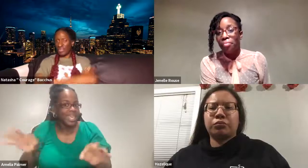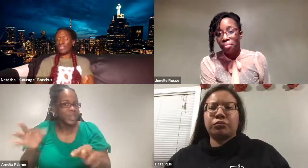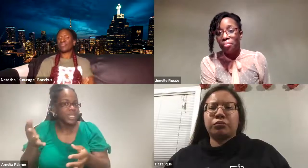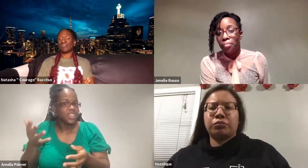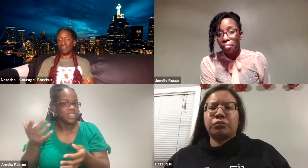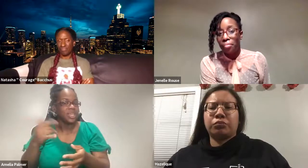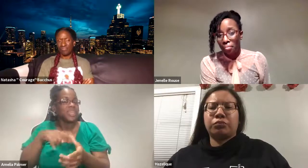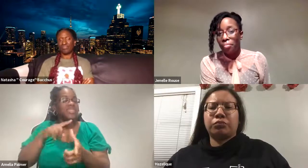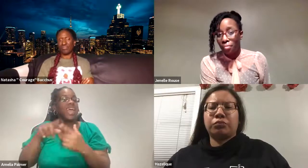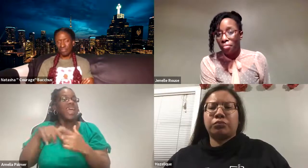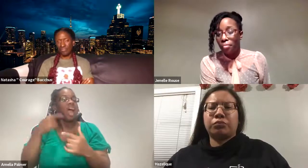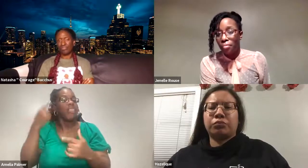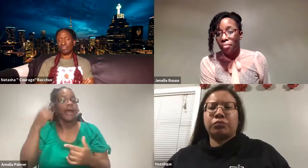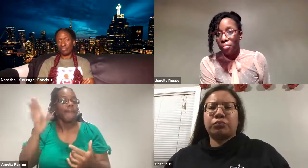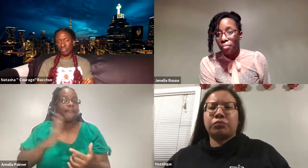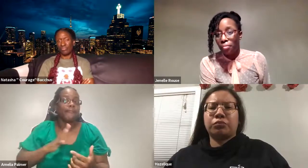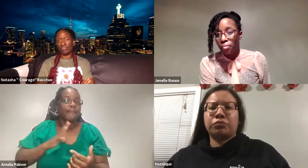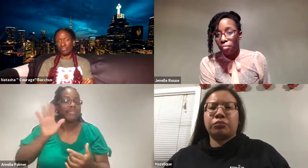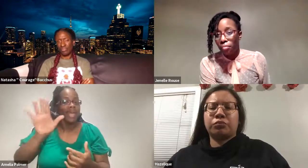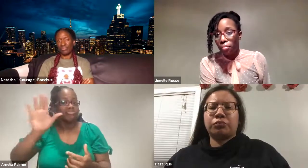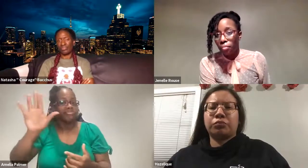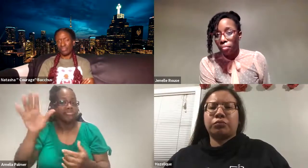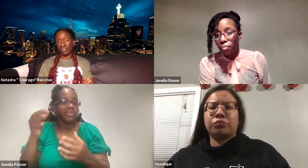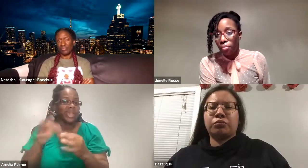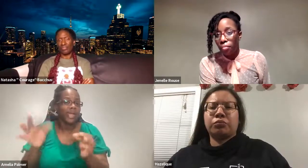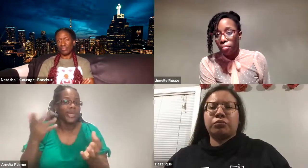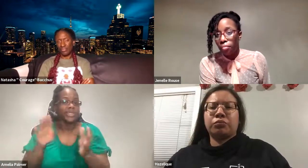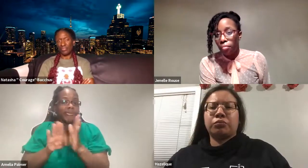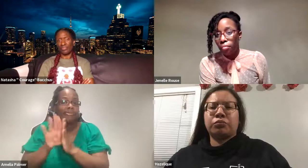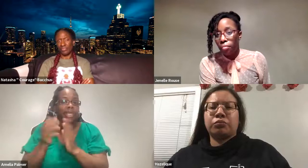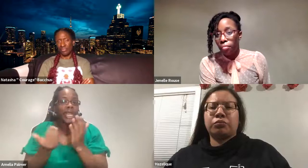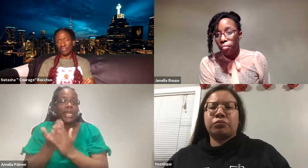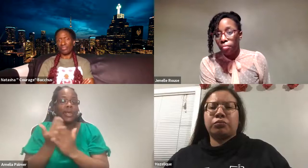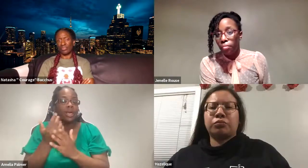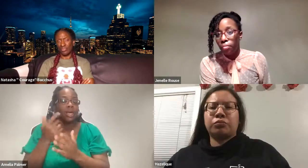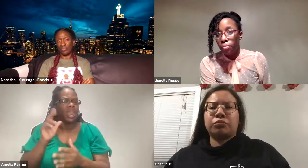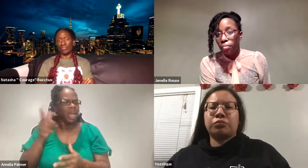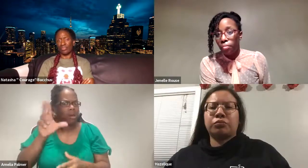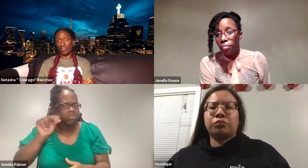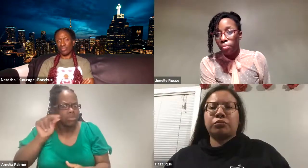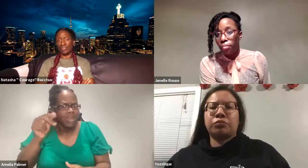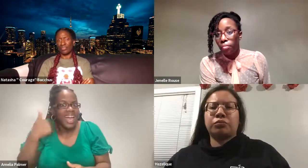has been colonized. their languages have been forced into the secondary or tertiary languages